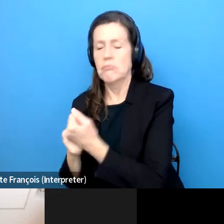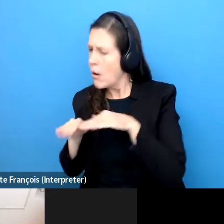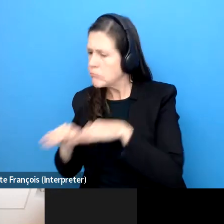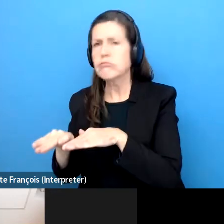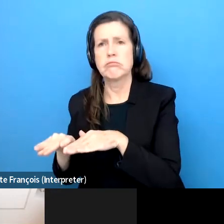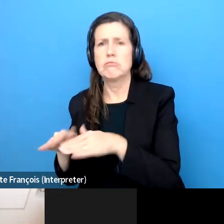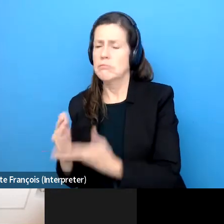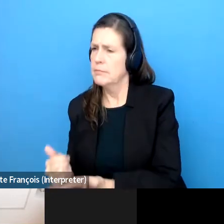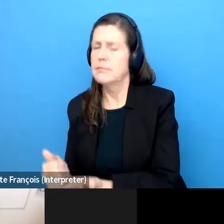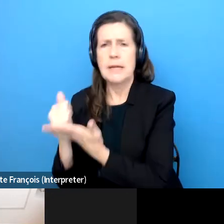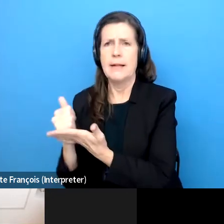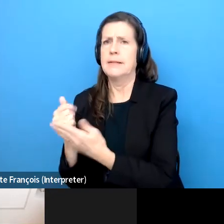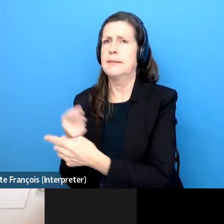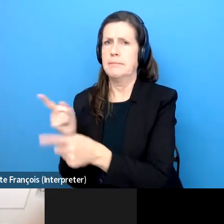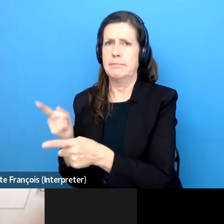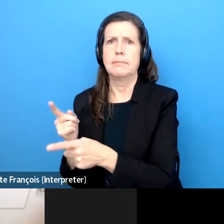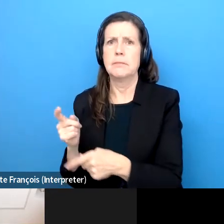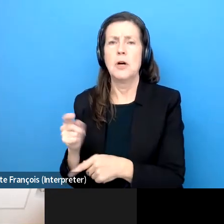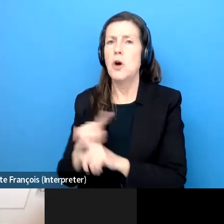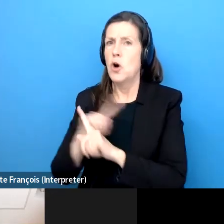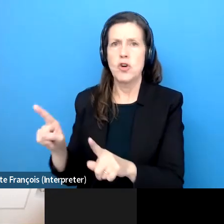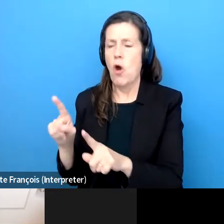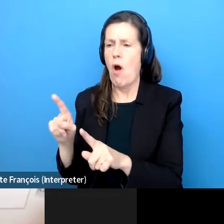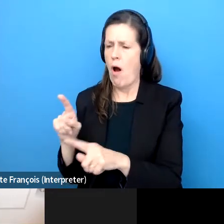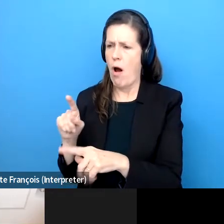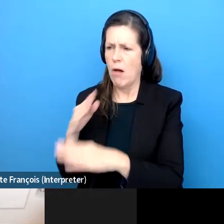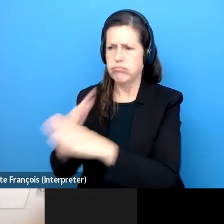because we know what criminal organizations tell them.